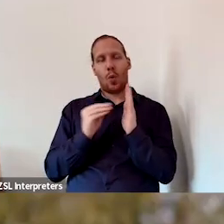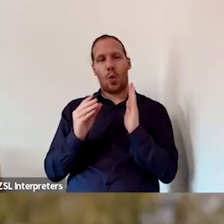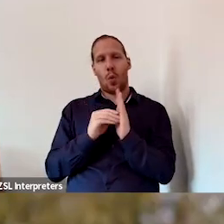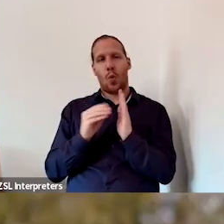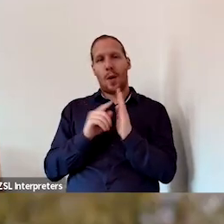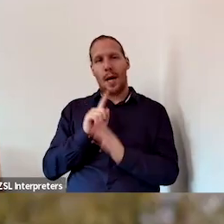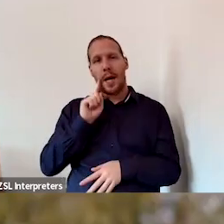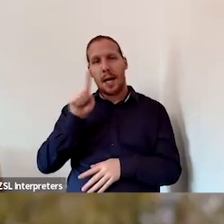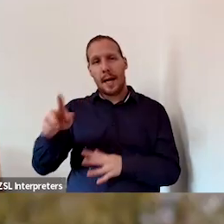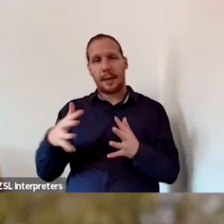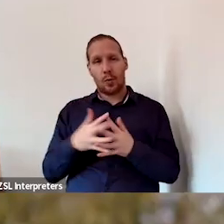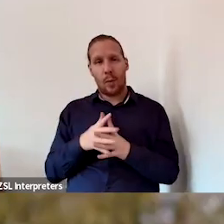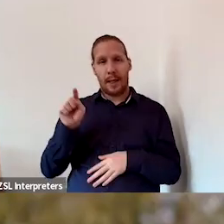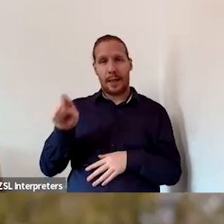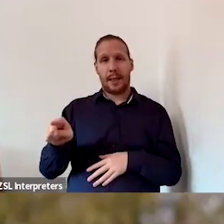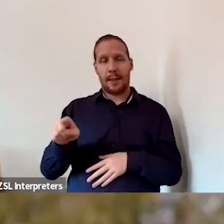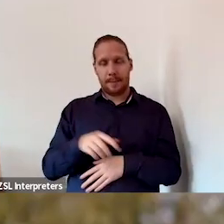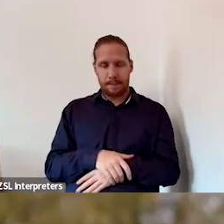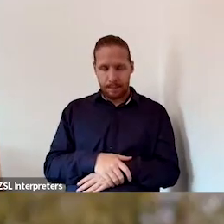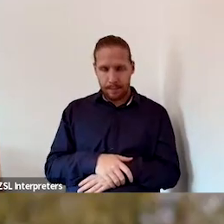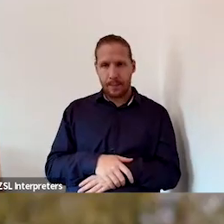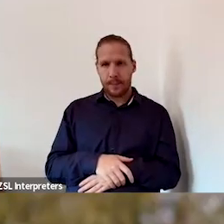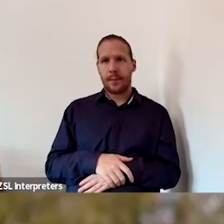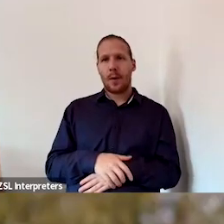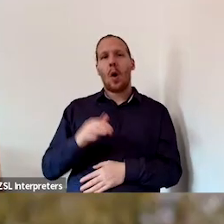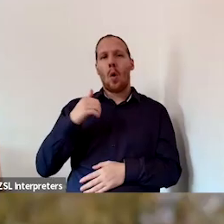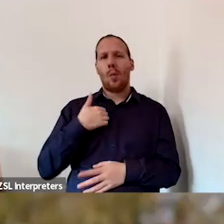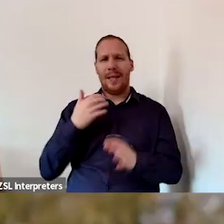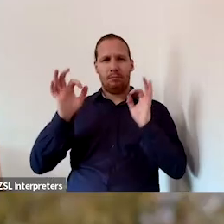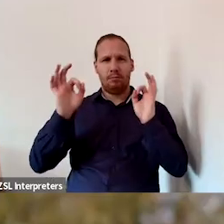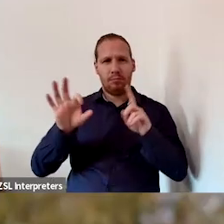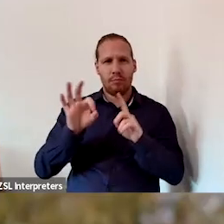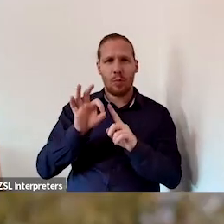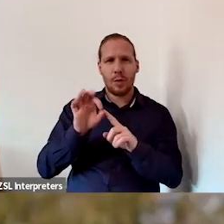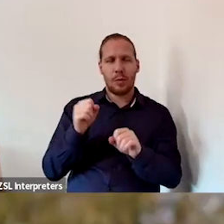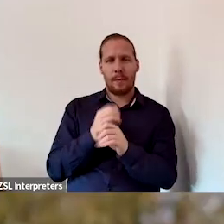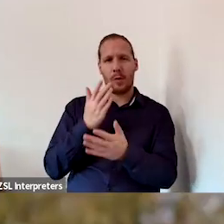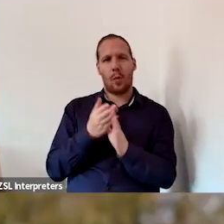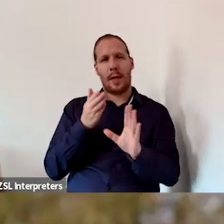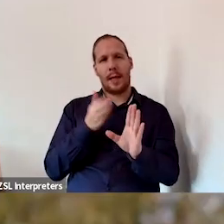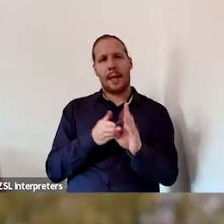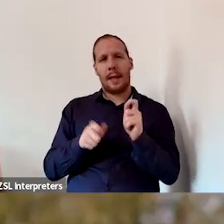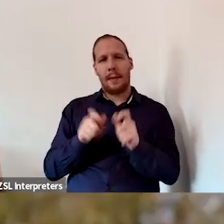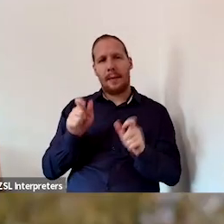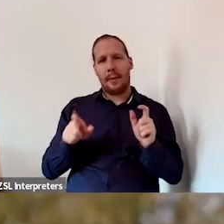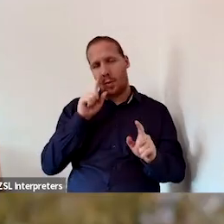So please do we go along. We need really great questions in order to ensure that young people have everything they need to flourish.